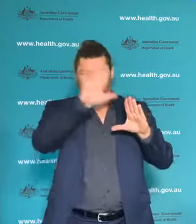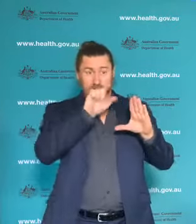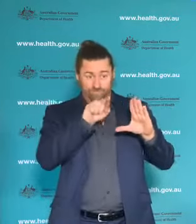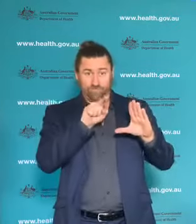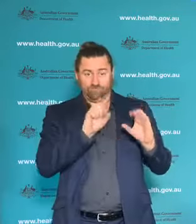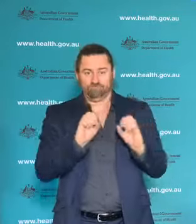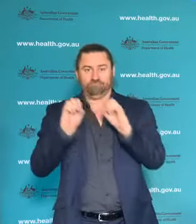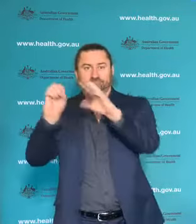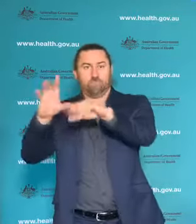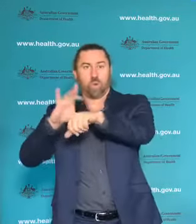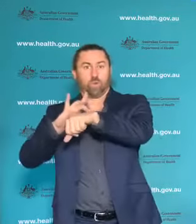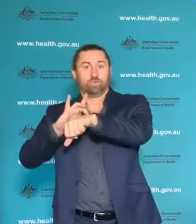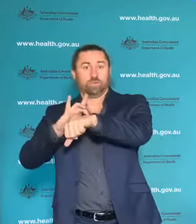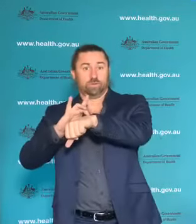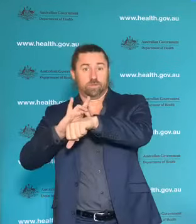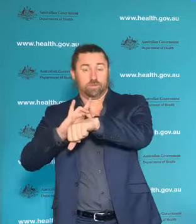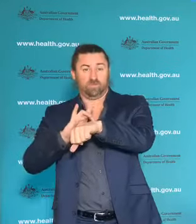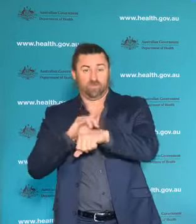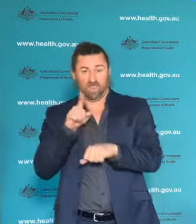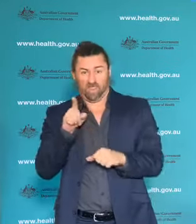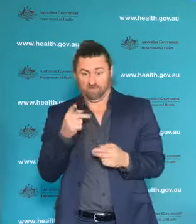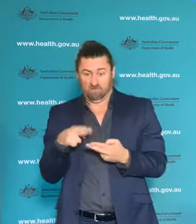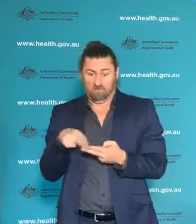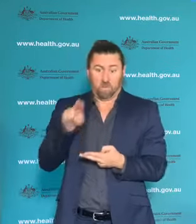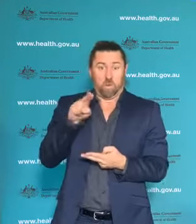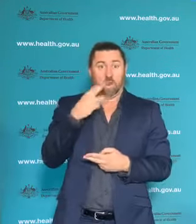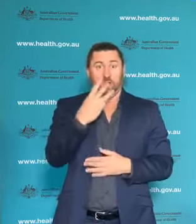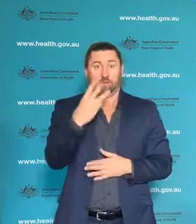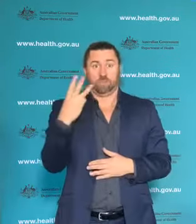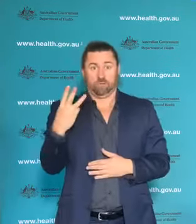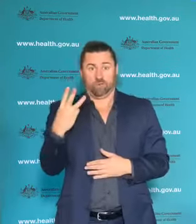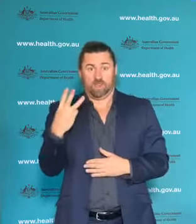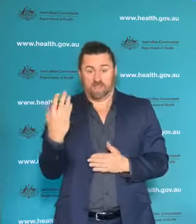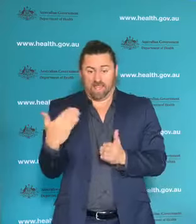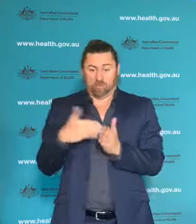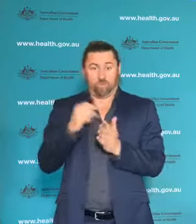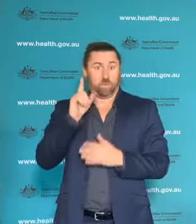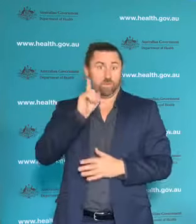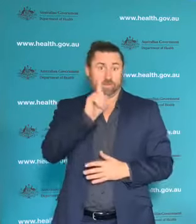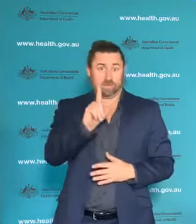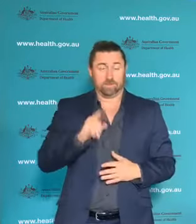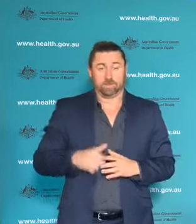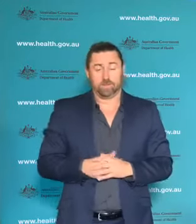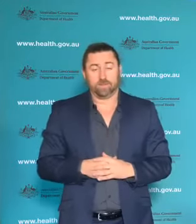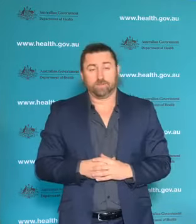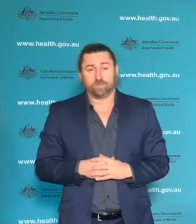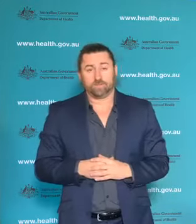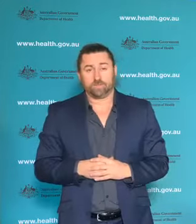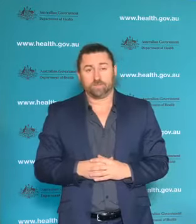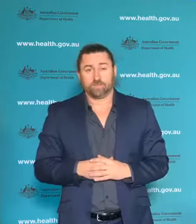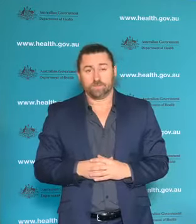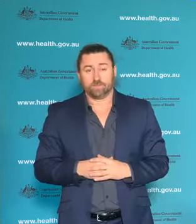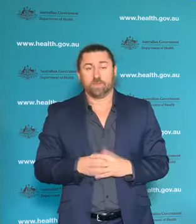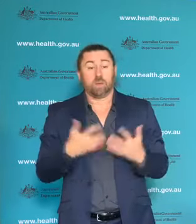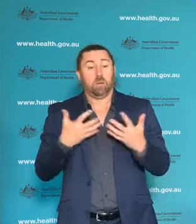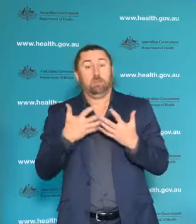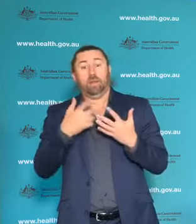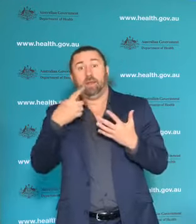which is an additional 33 people hospitalised since yesterday and this includes many people who have been moved from residential aged care